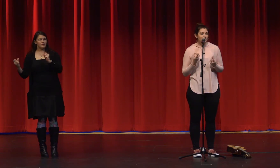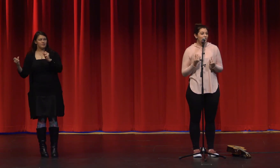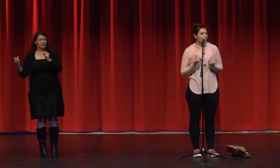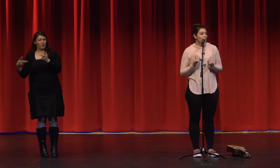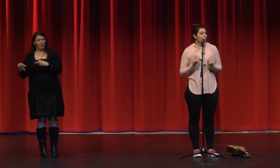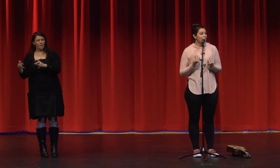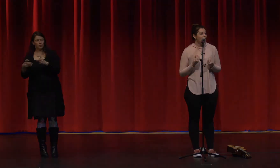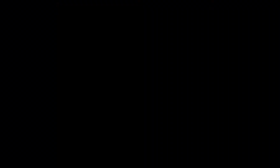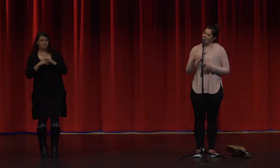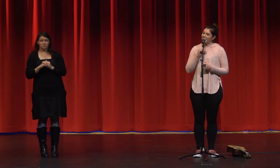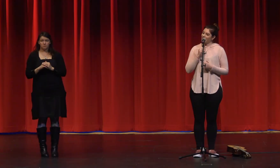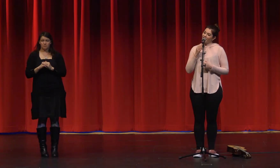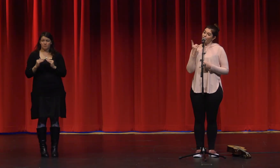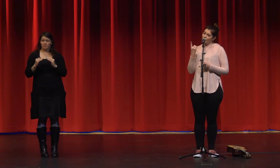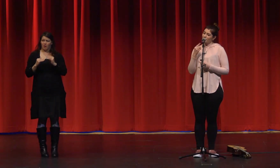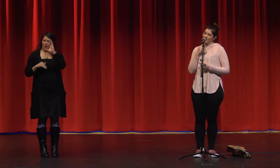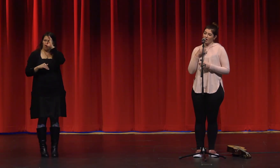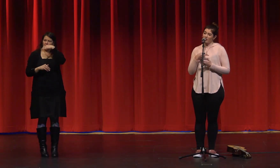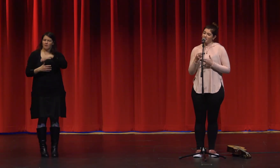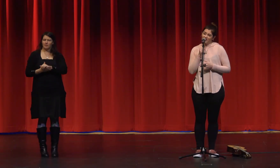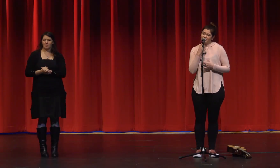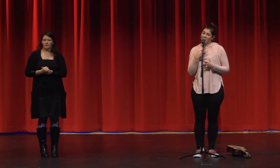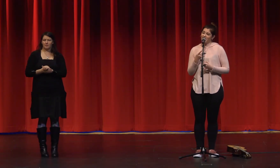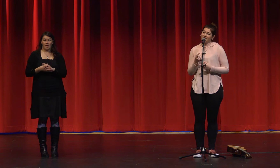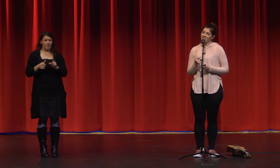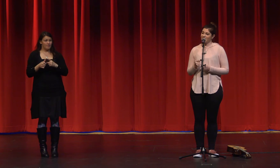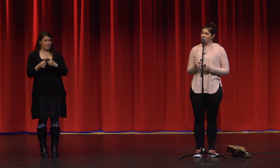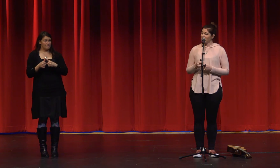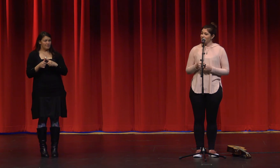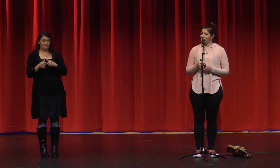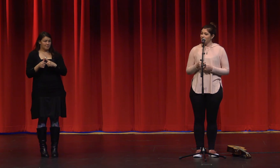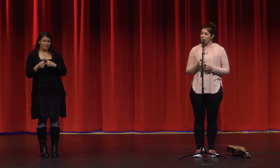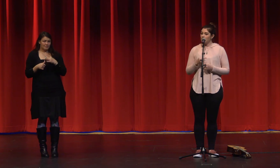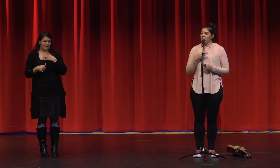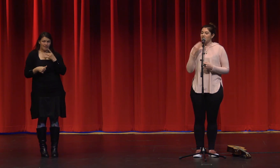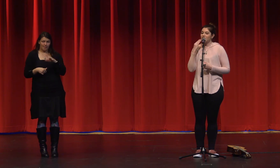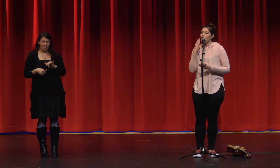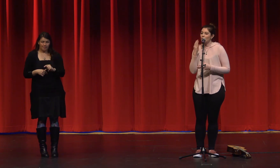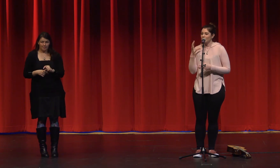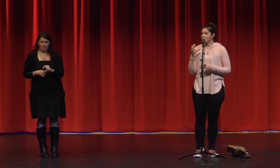At first I honestly didn't like it because I knew what I was